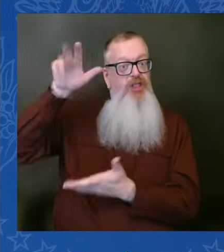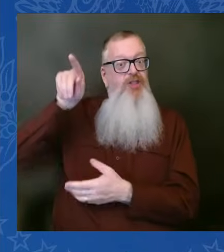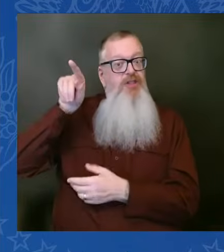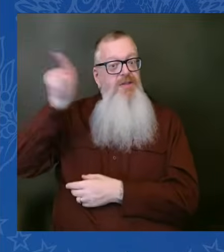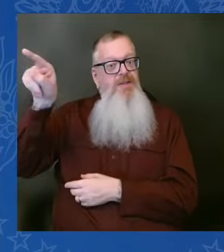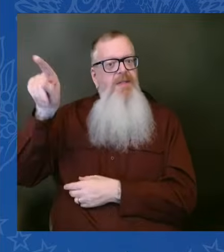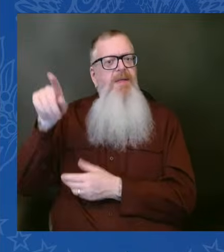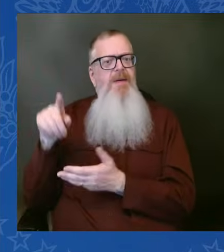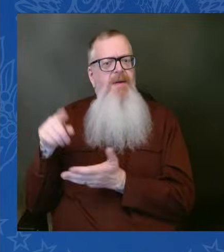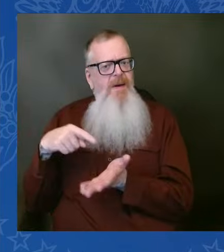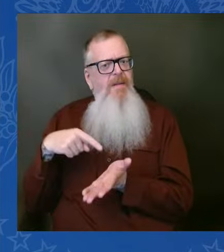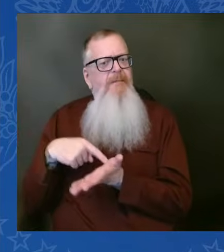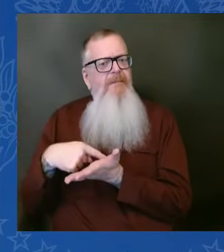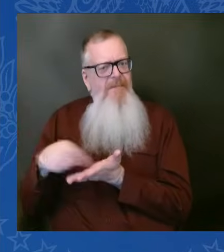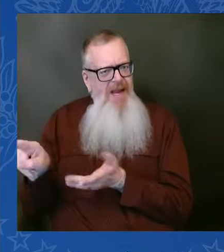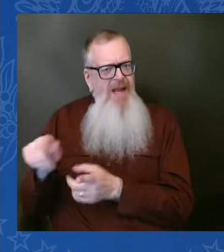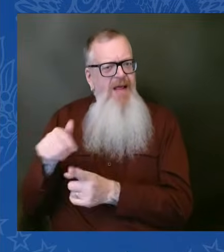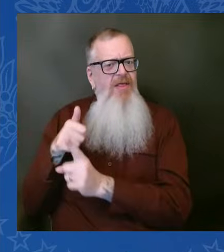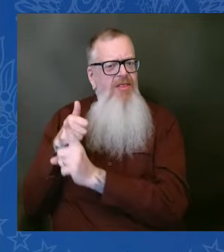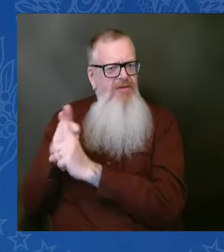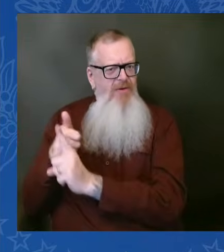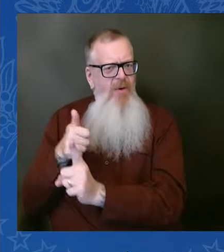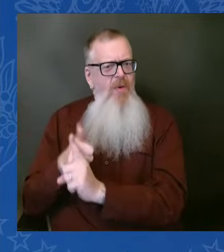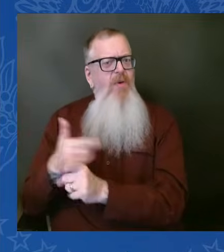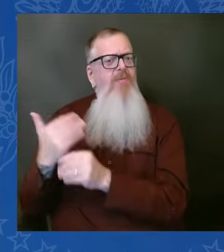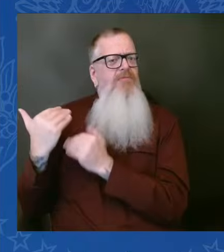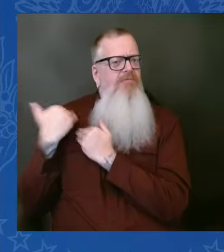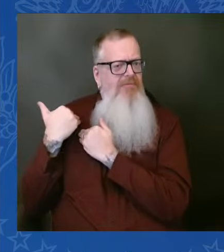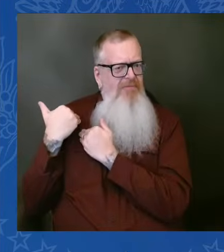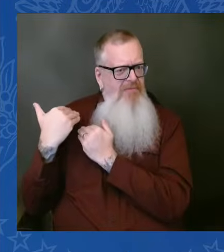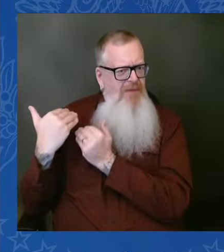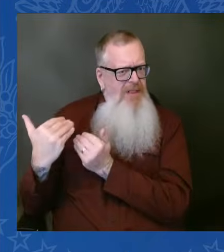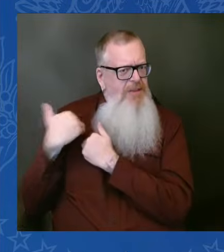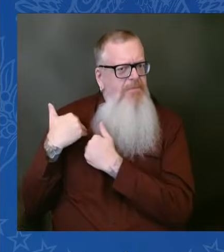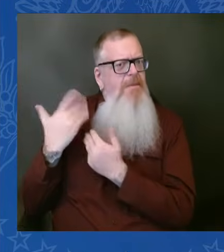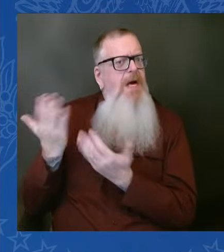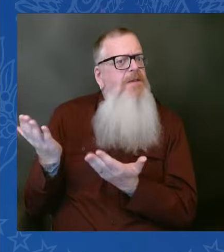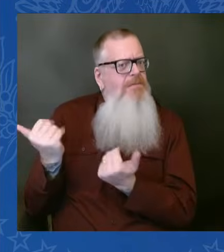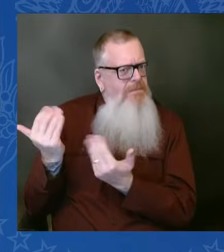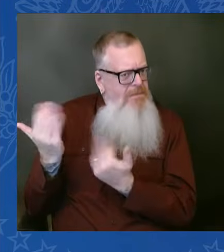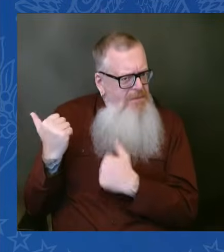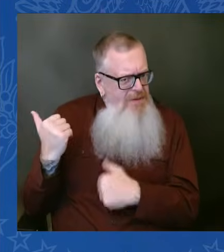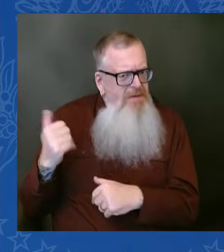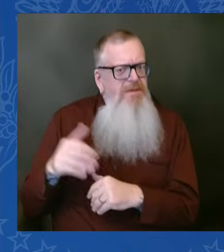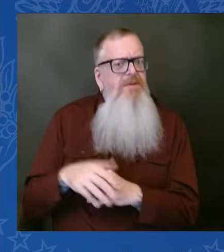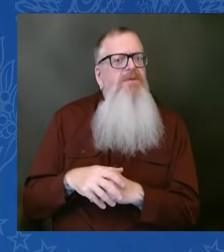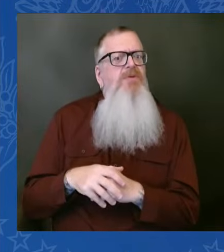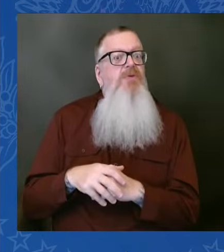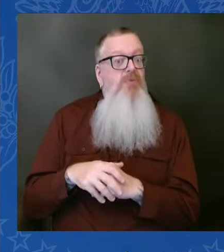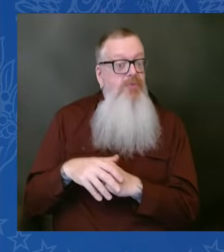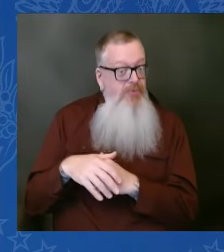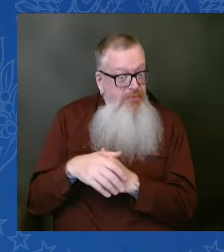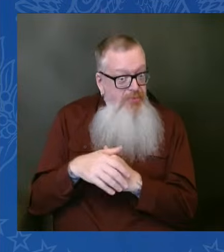I won’t use the usual ci- -- cite that you usually -- we got a thousand billionaires in America. Their average federal tax is 8.2 percent.